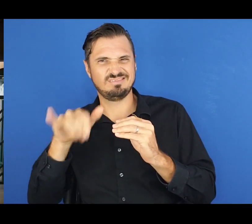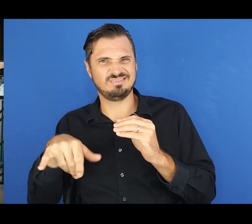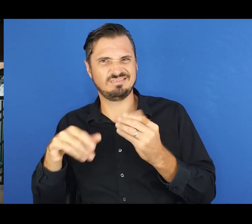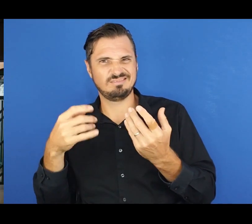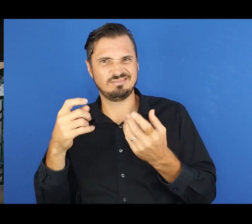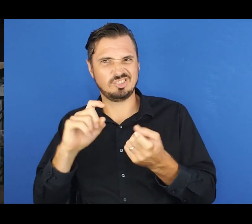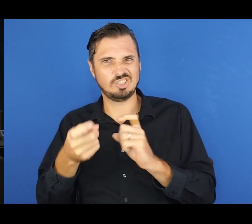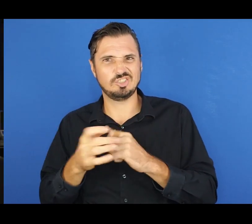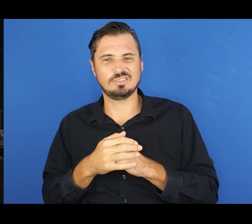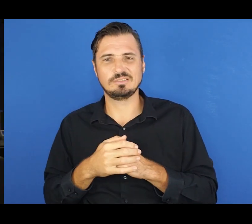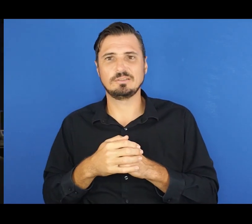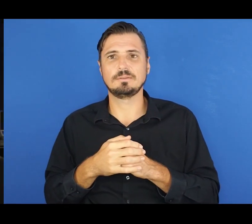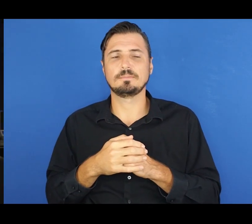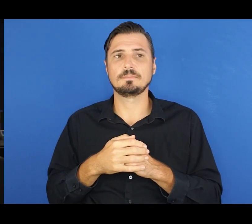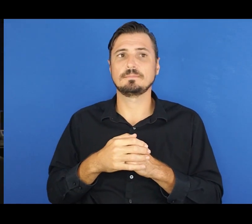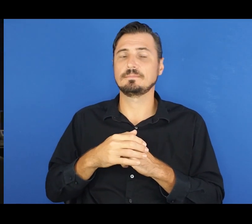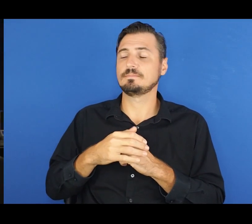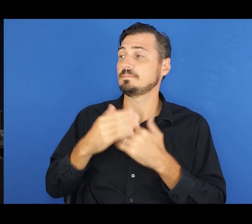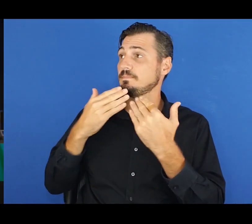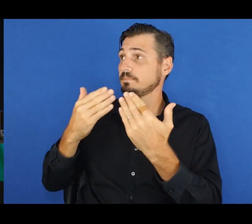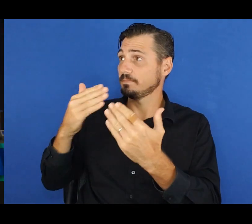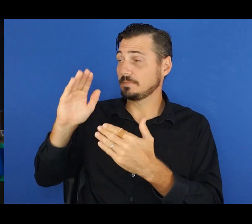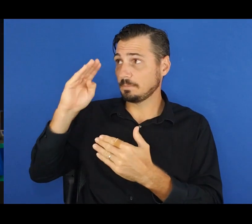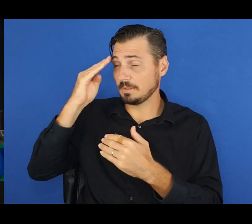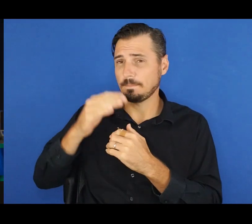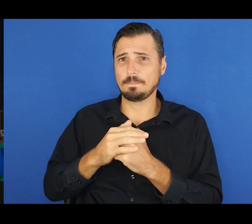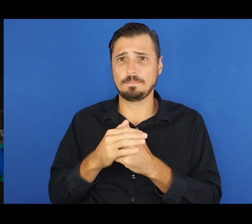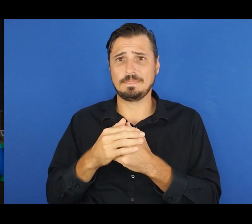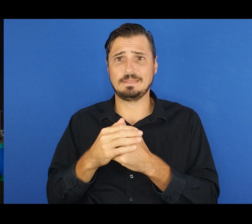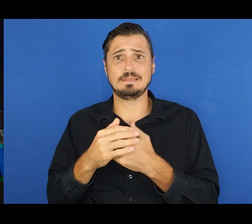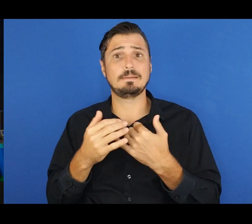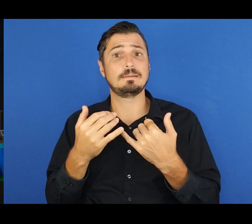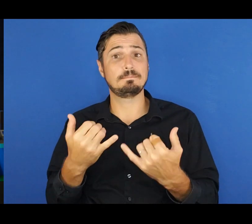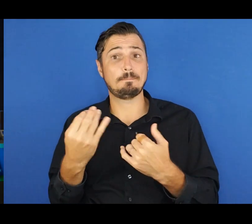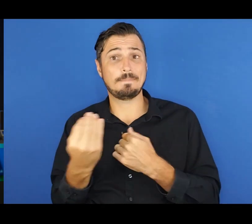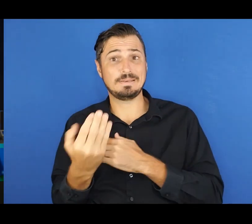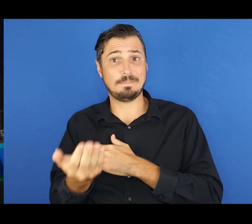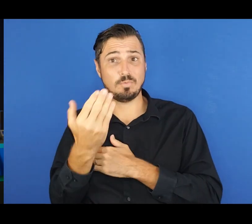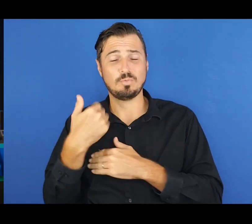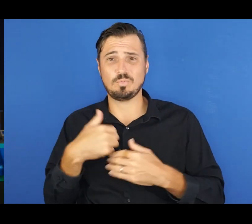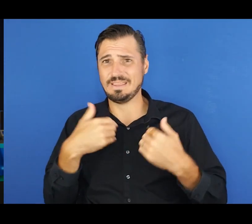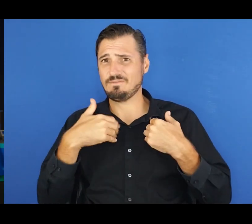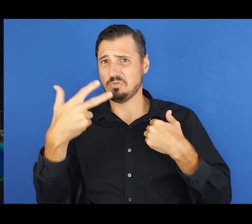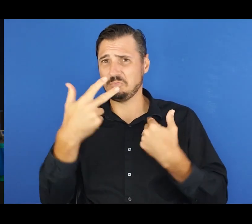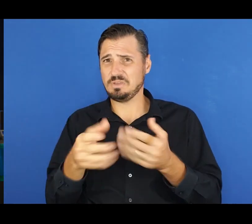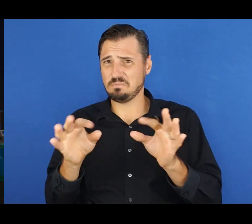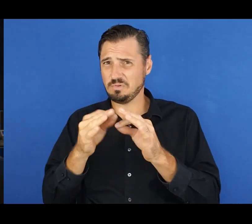Mahalo, mayor There are three big things going on this Monday morning, and I’d like to address each of them: